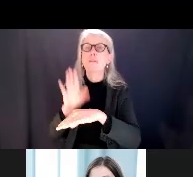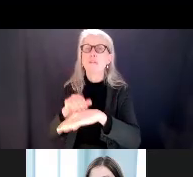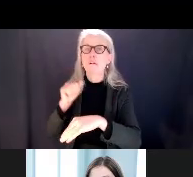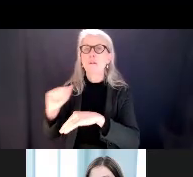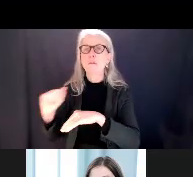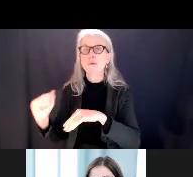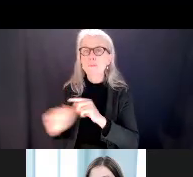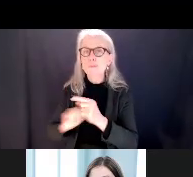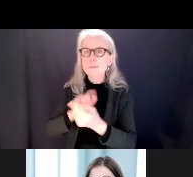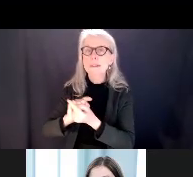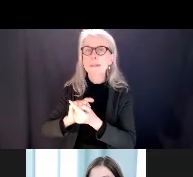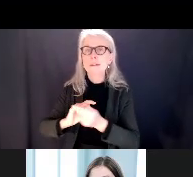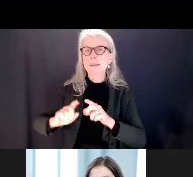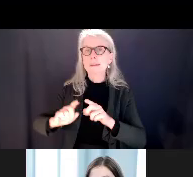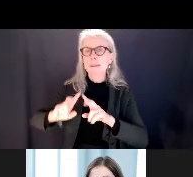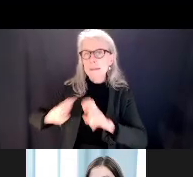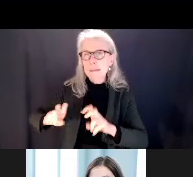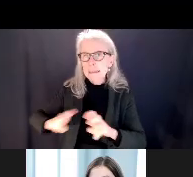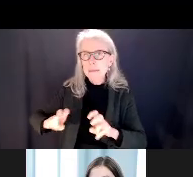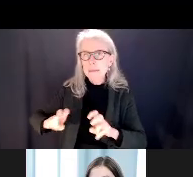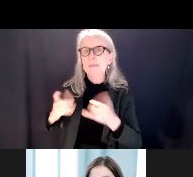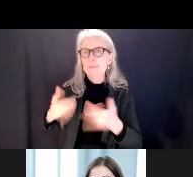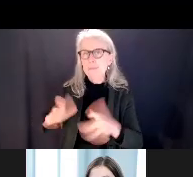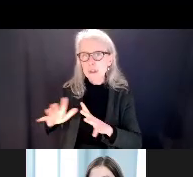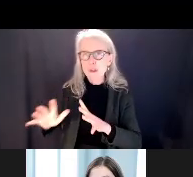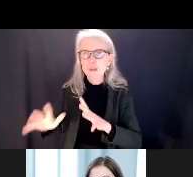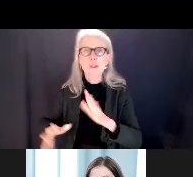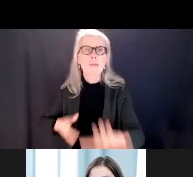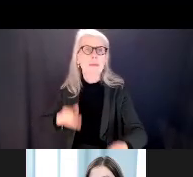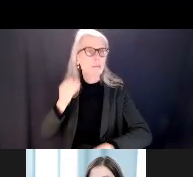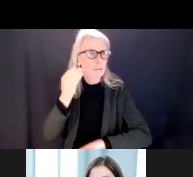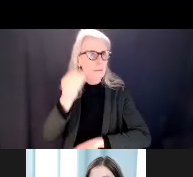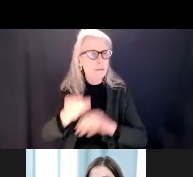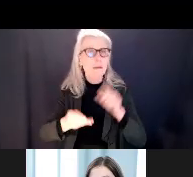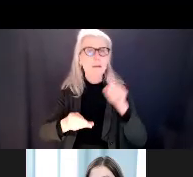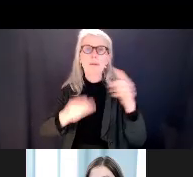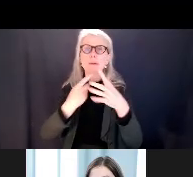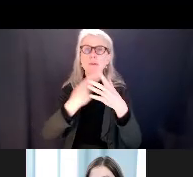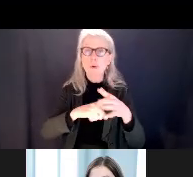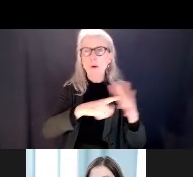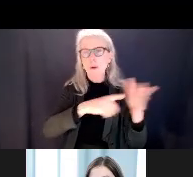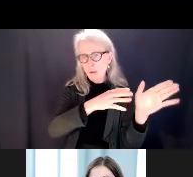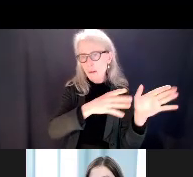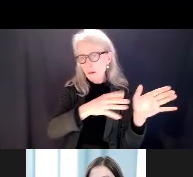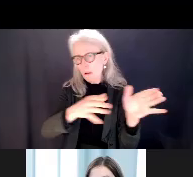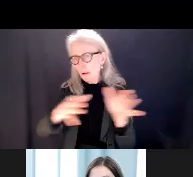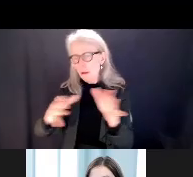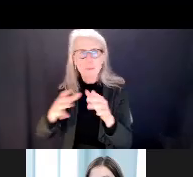to wait longer before their their care starts, because the clinicians are booked so fully that